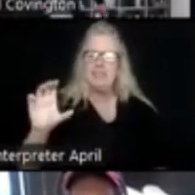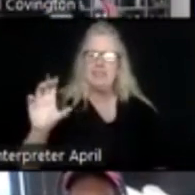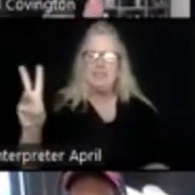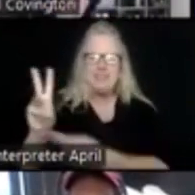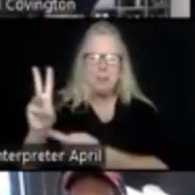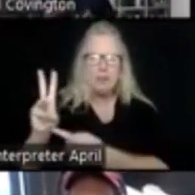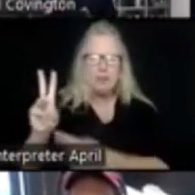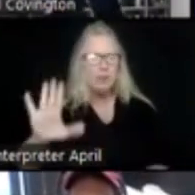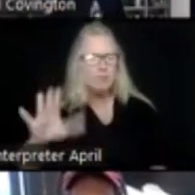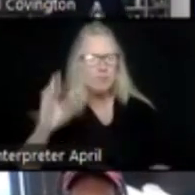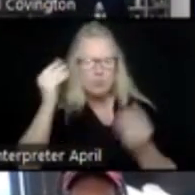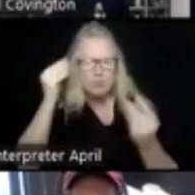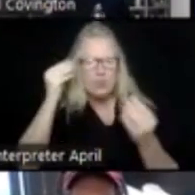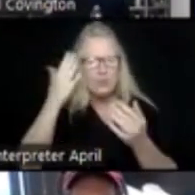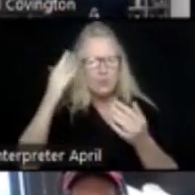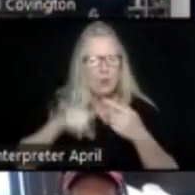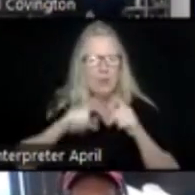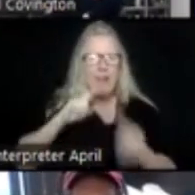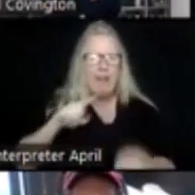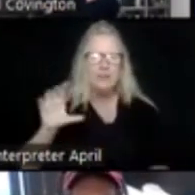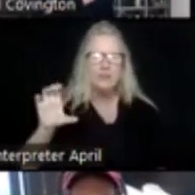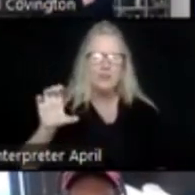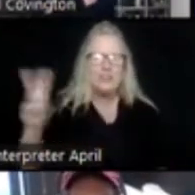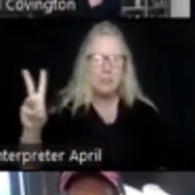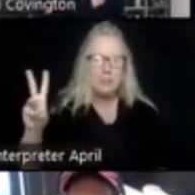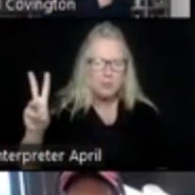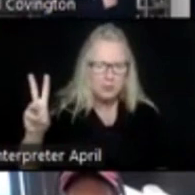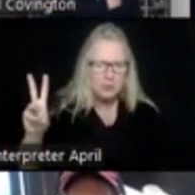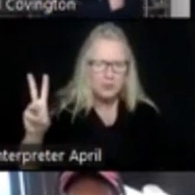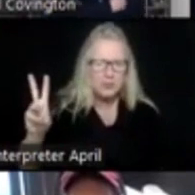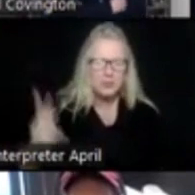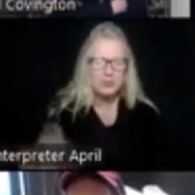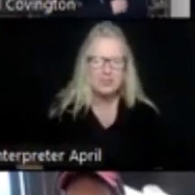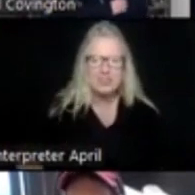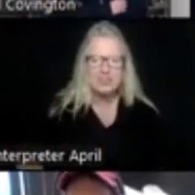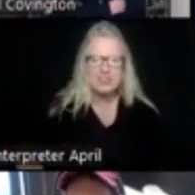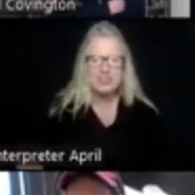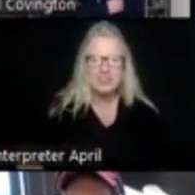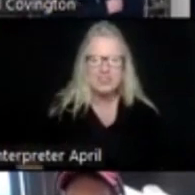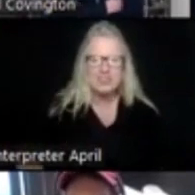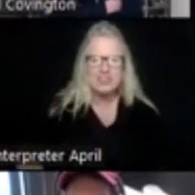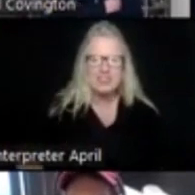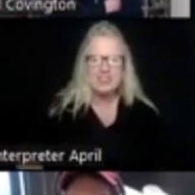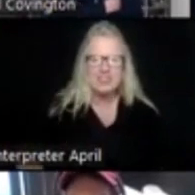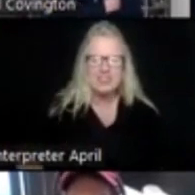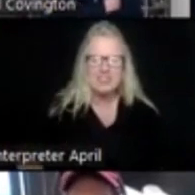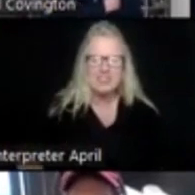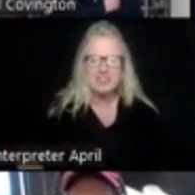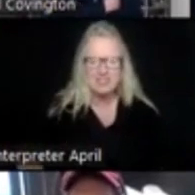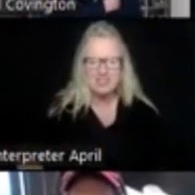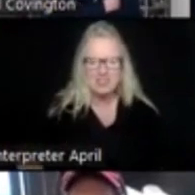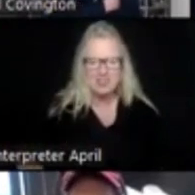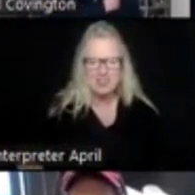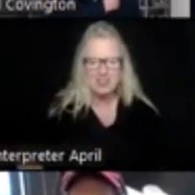DO YOU HAPPEN TO KNOW THE ANSWER, C.W.?